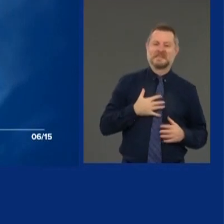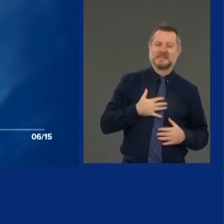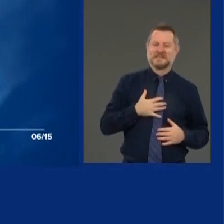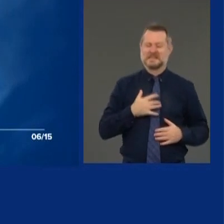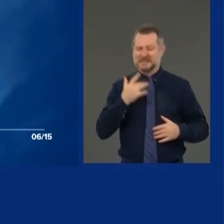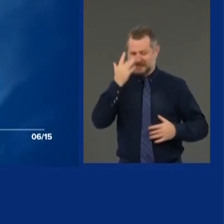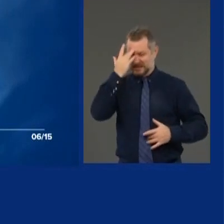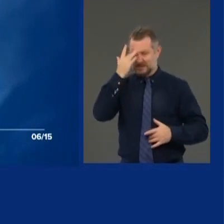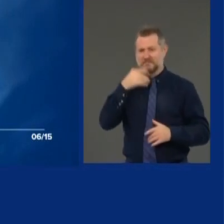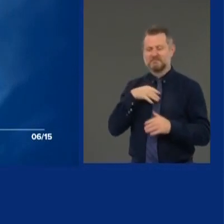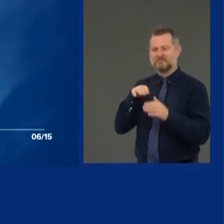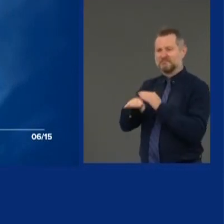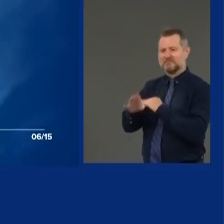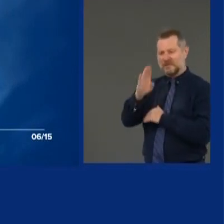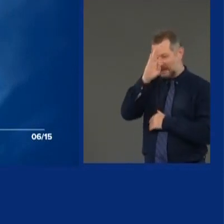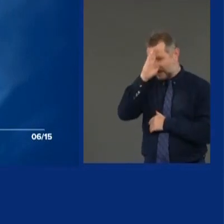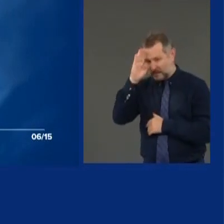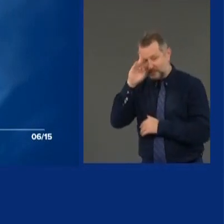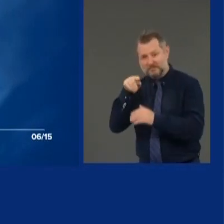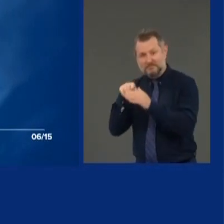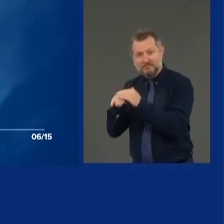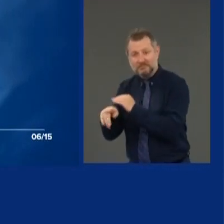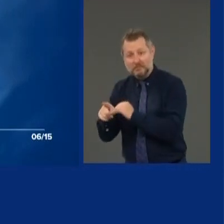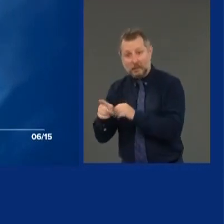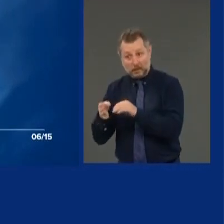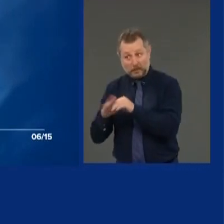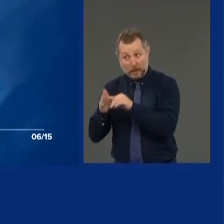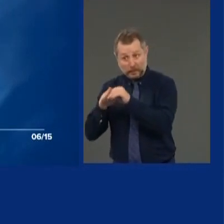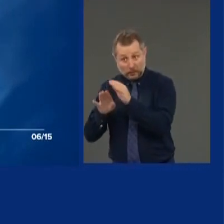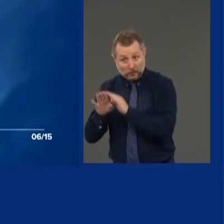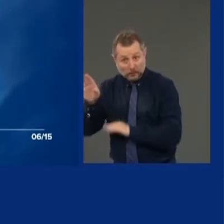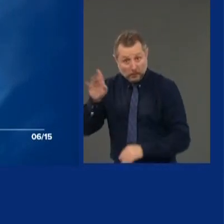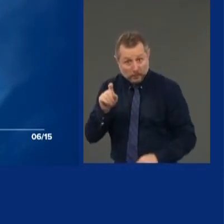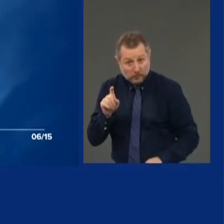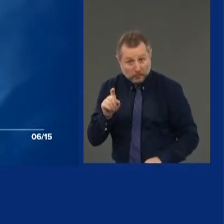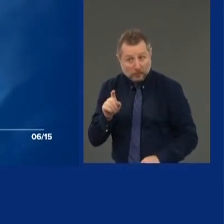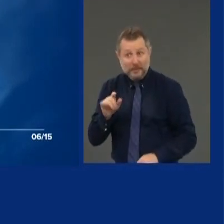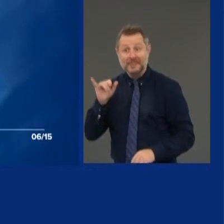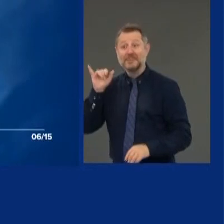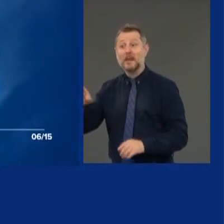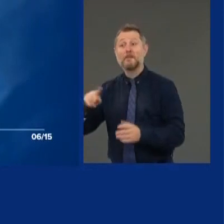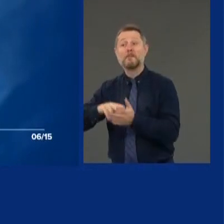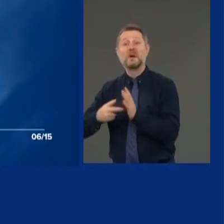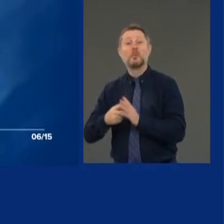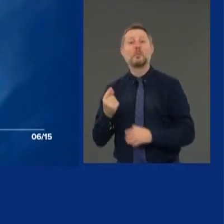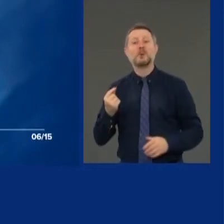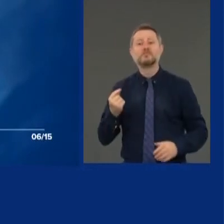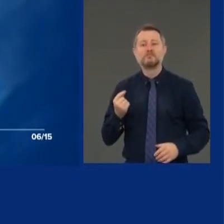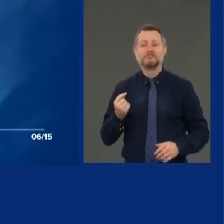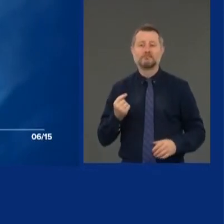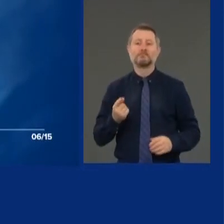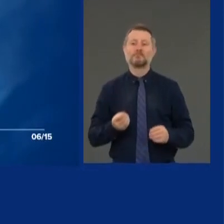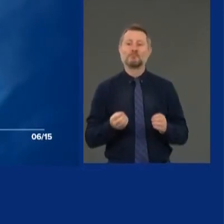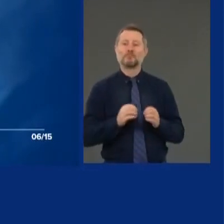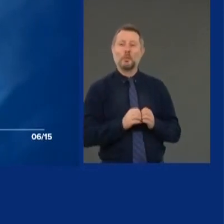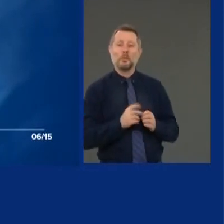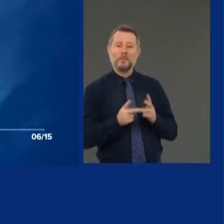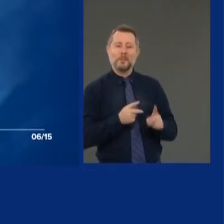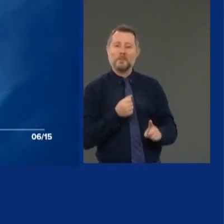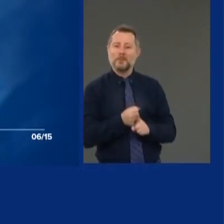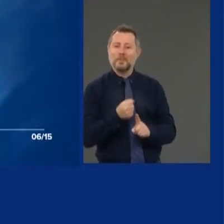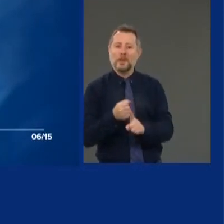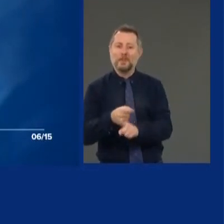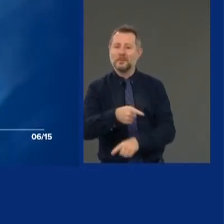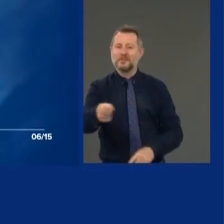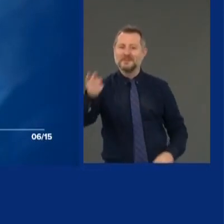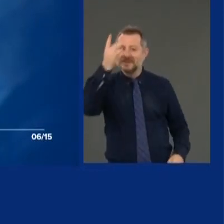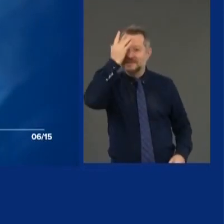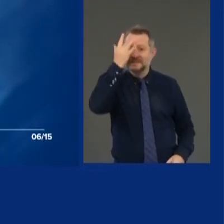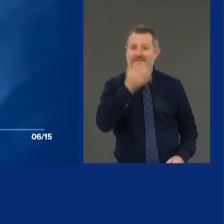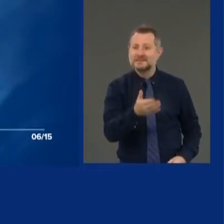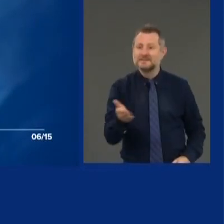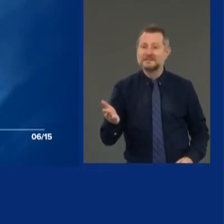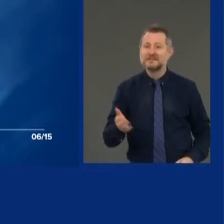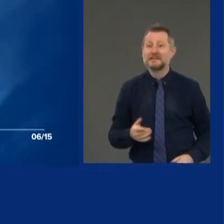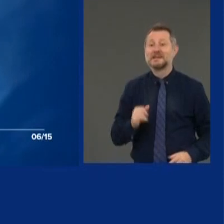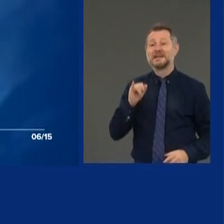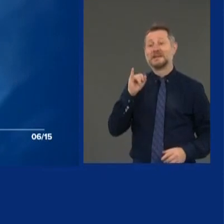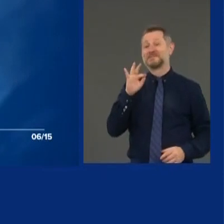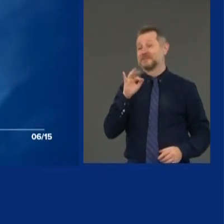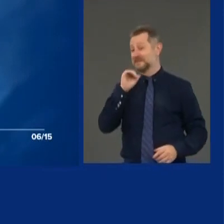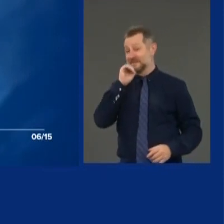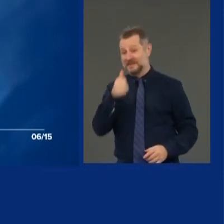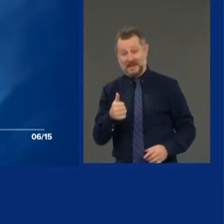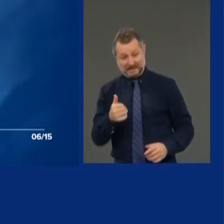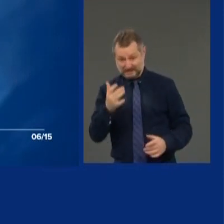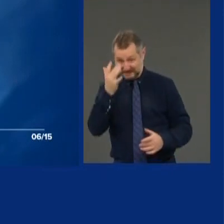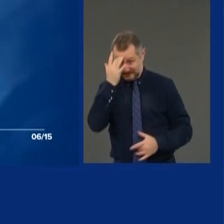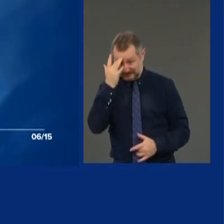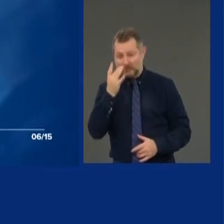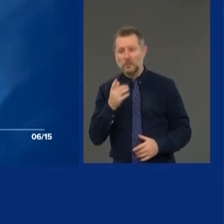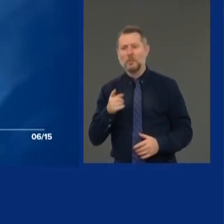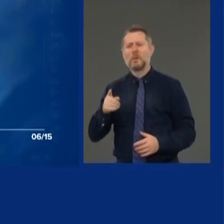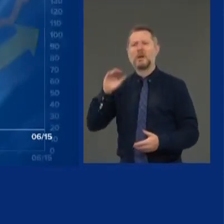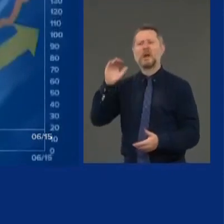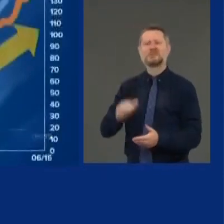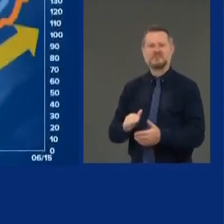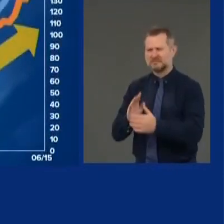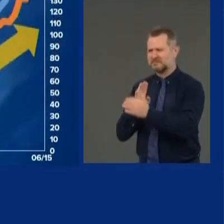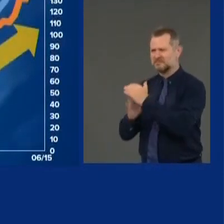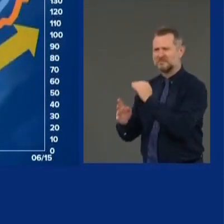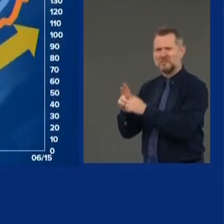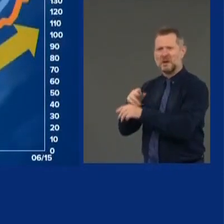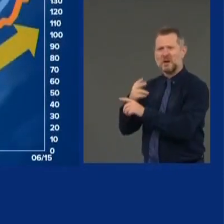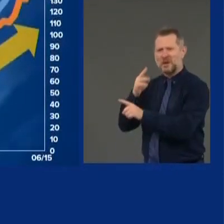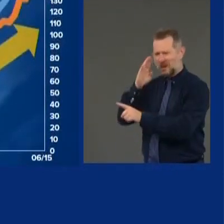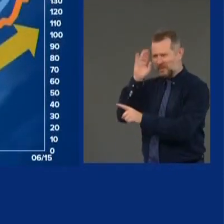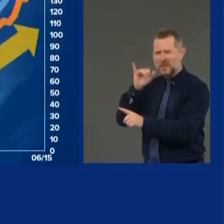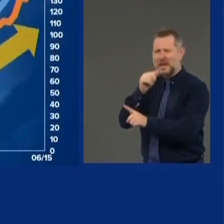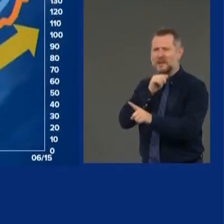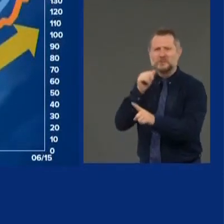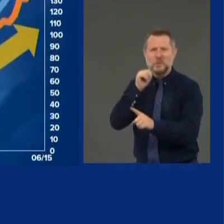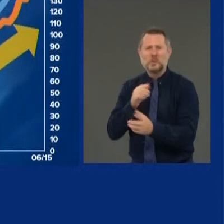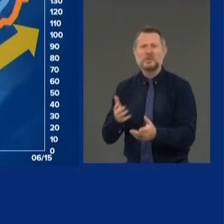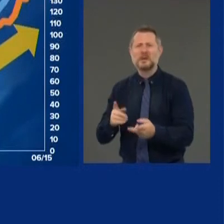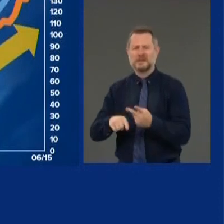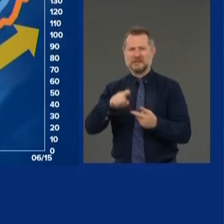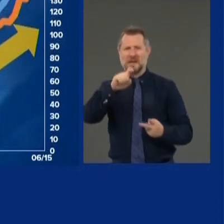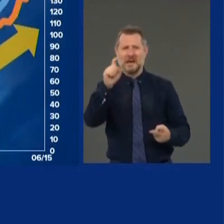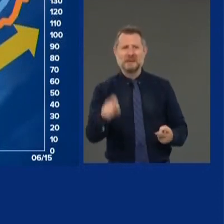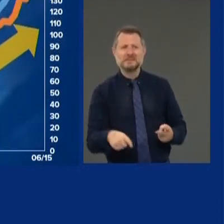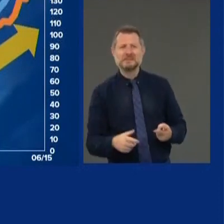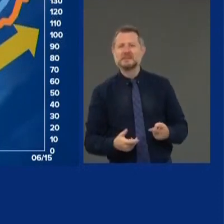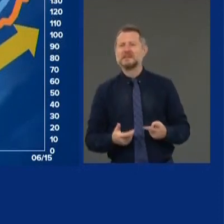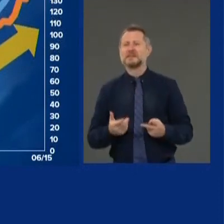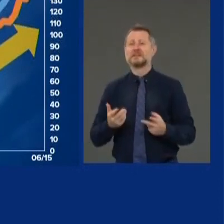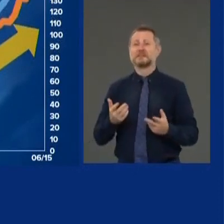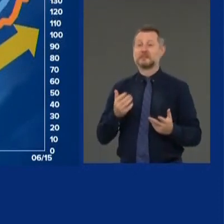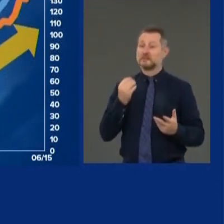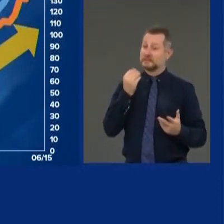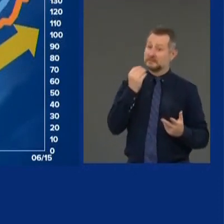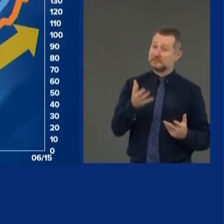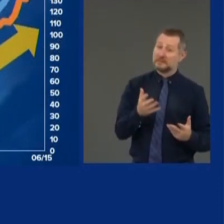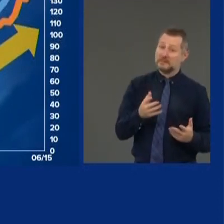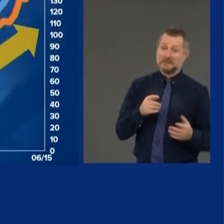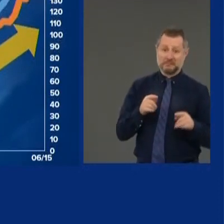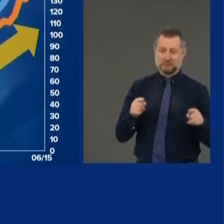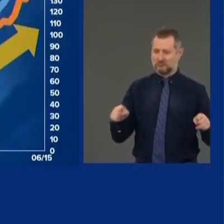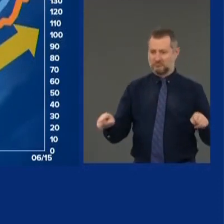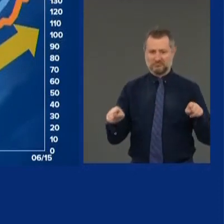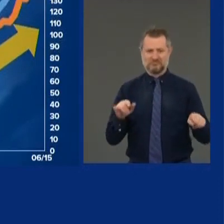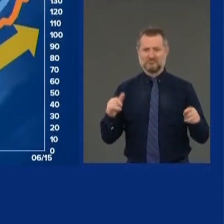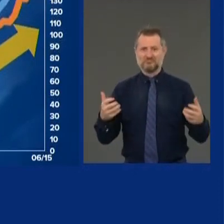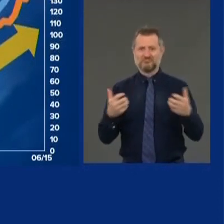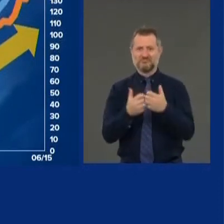PEOPLE WALKING INTO THEIR